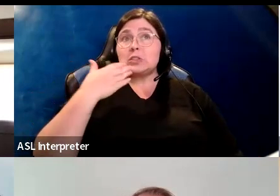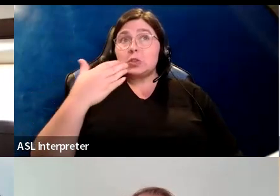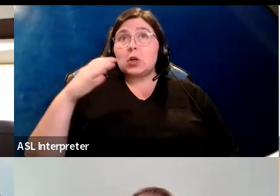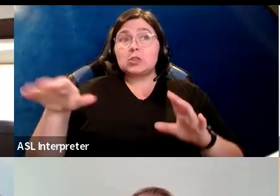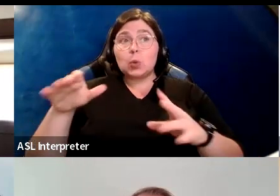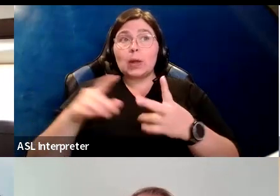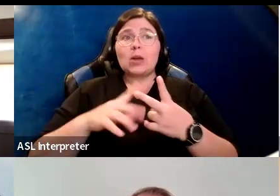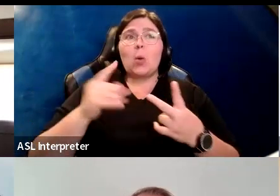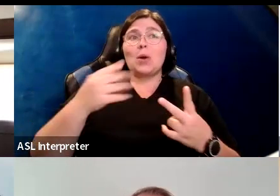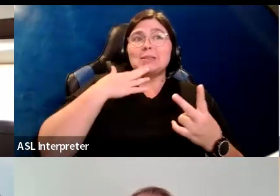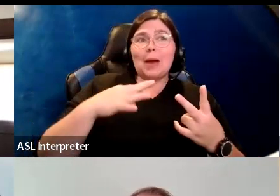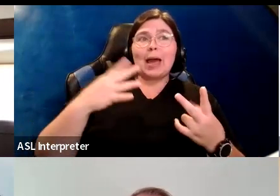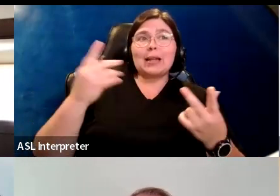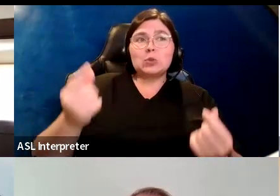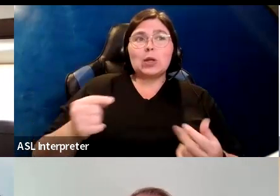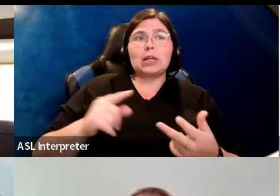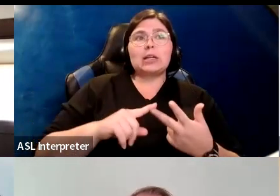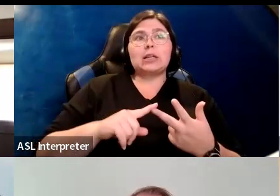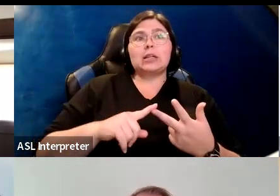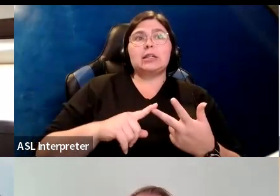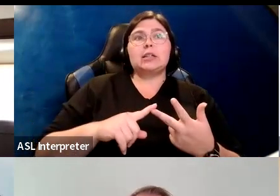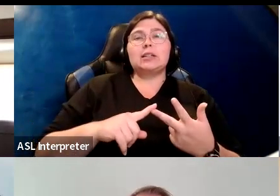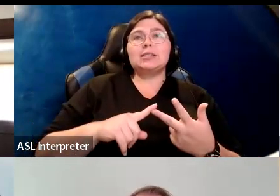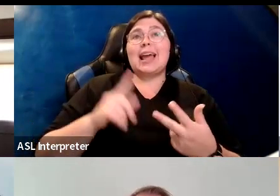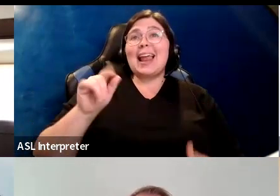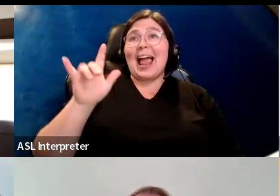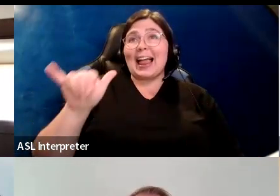And what do you think is next? And Allie, just a heads up, we'll